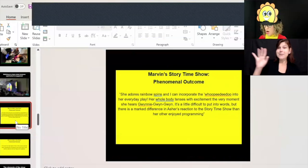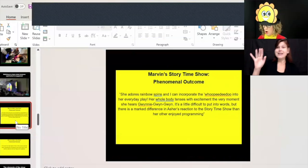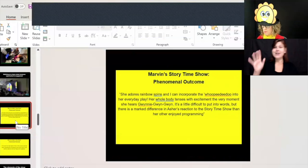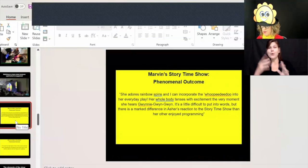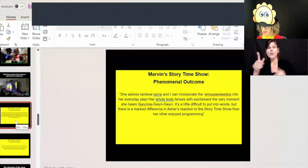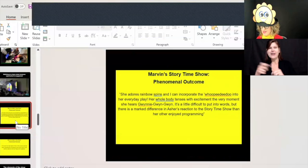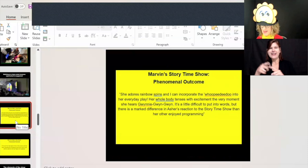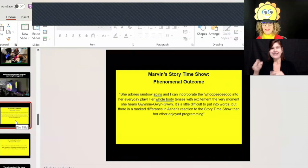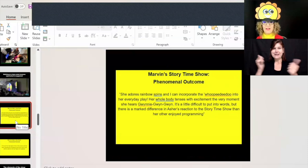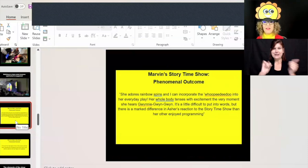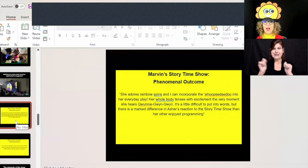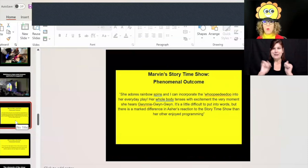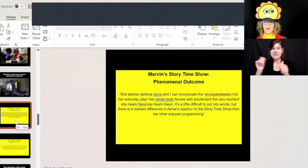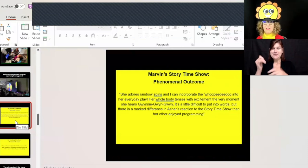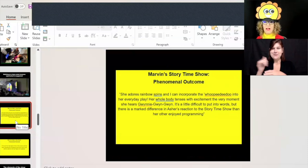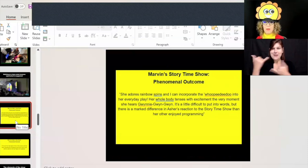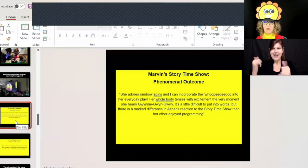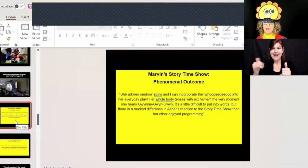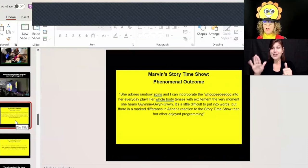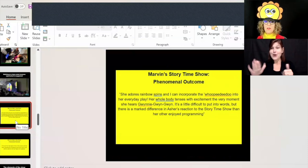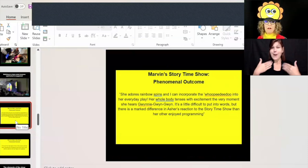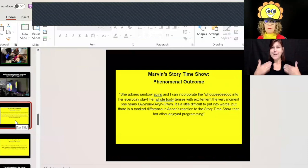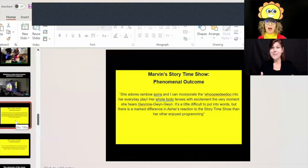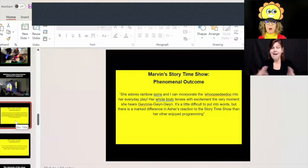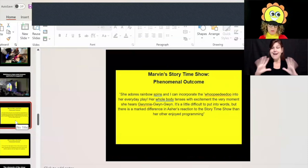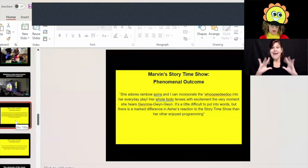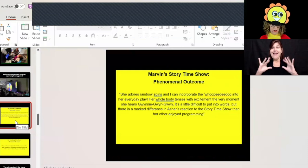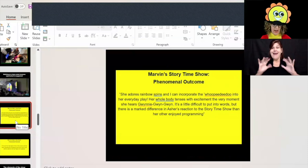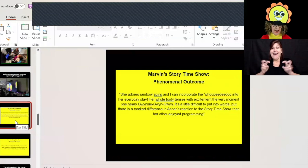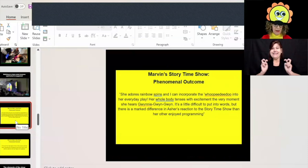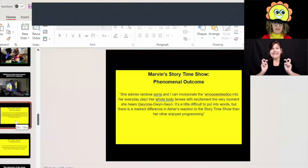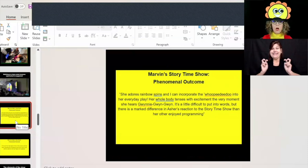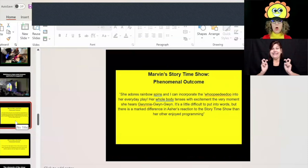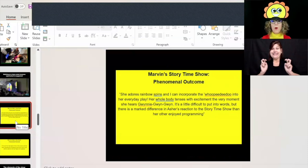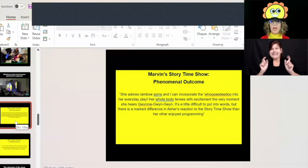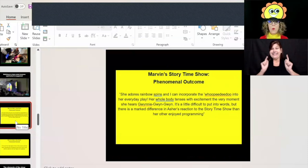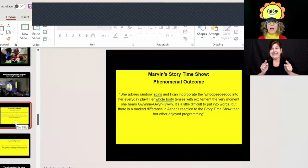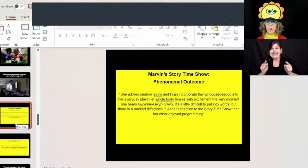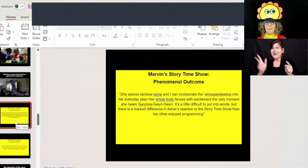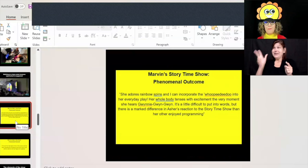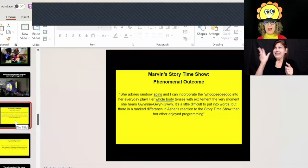Her whole body tenses with excitement the very moment she hears Gwynnie-Gwyn-Gwyn.